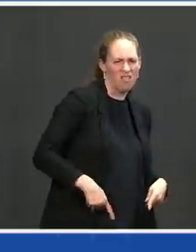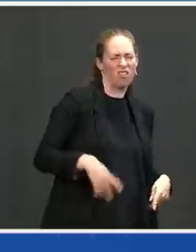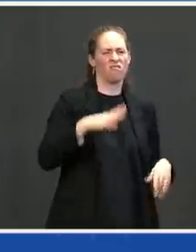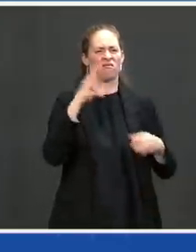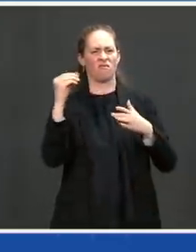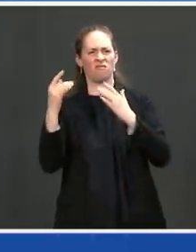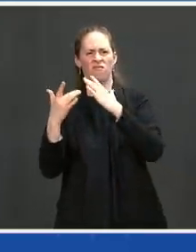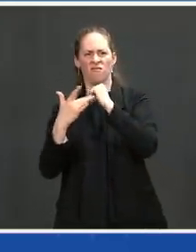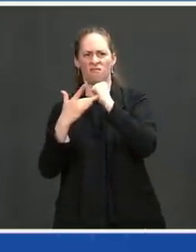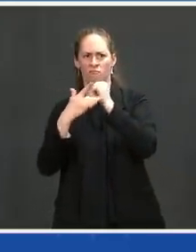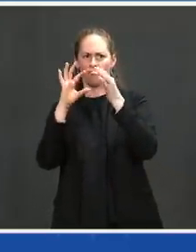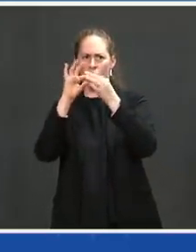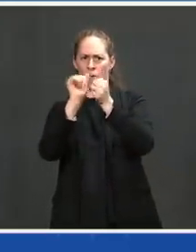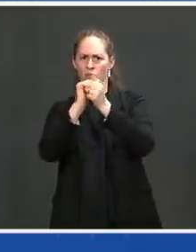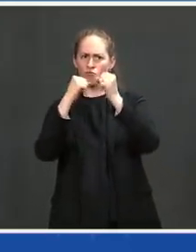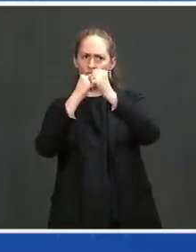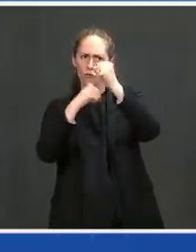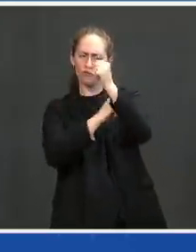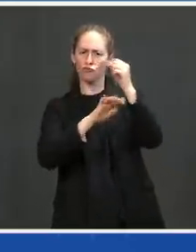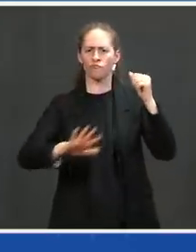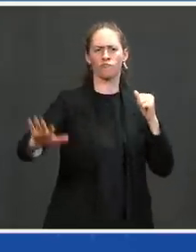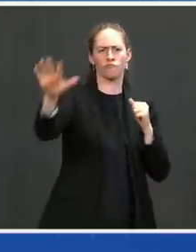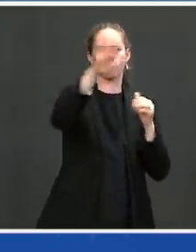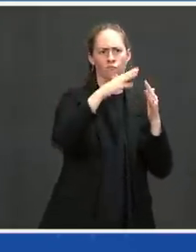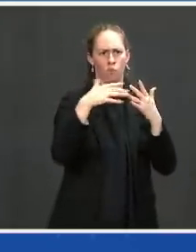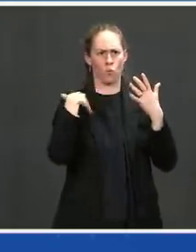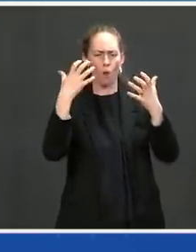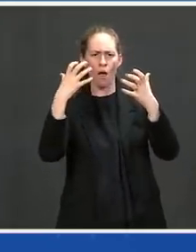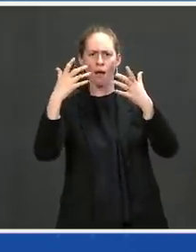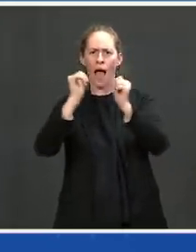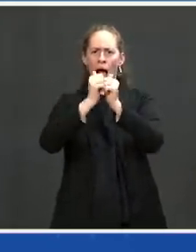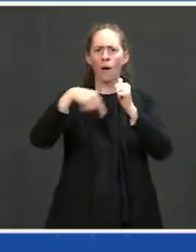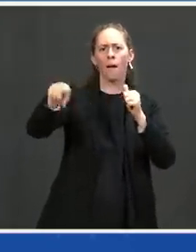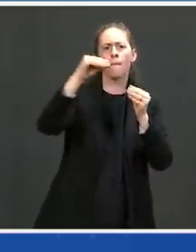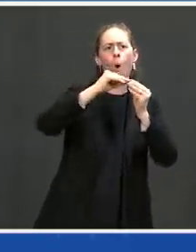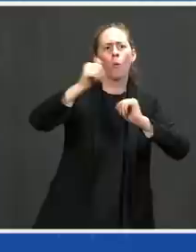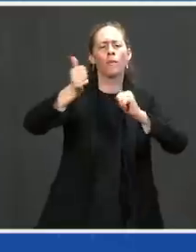so that we can compete and create significant numbers